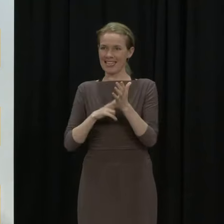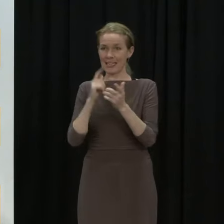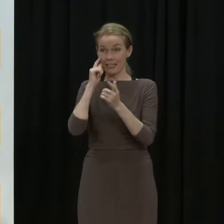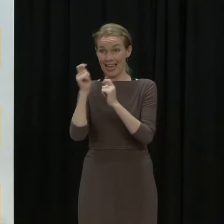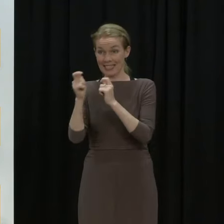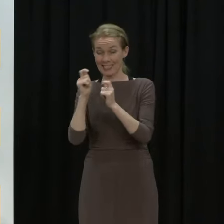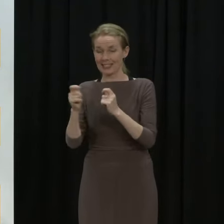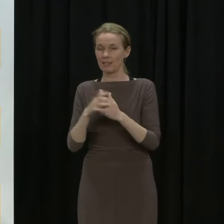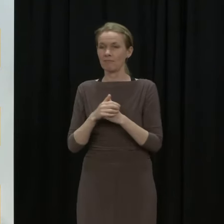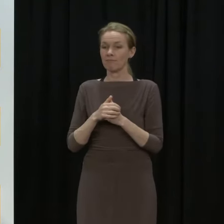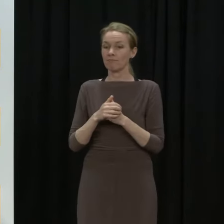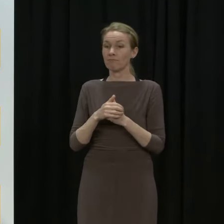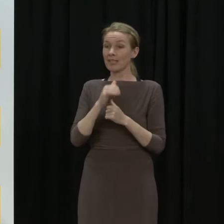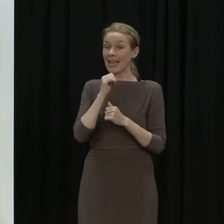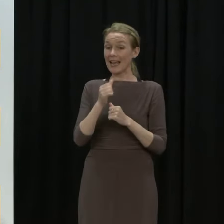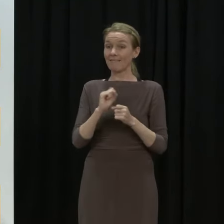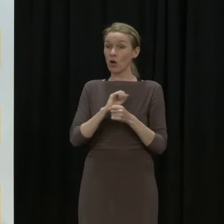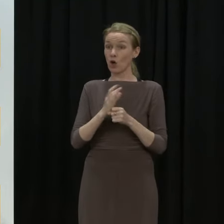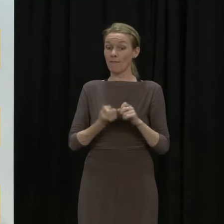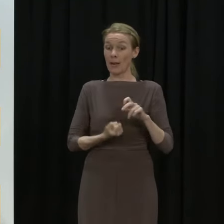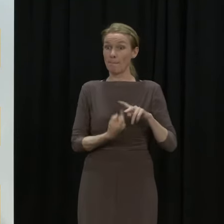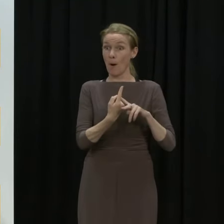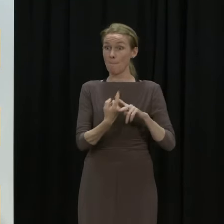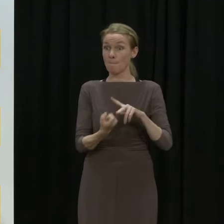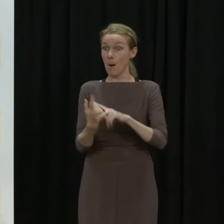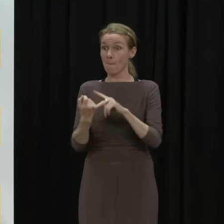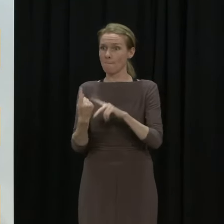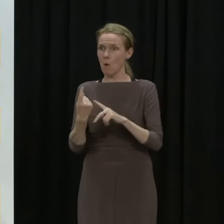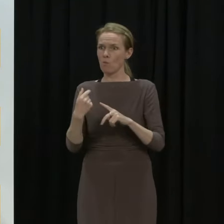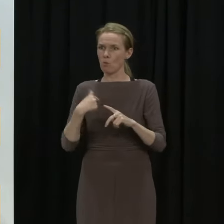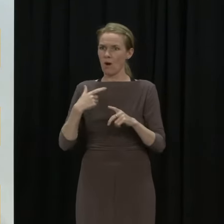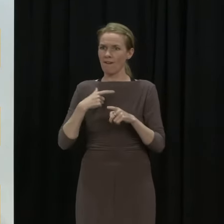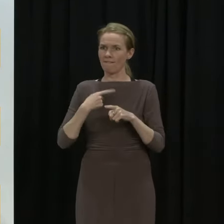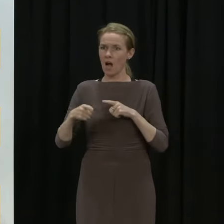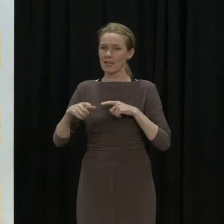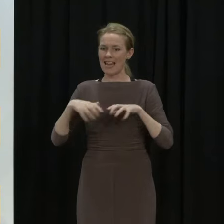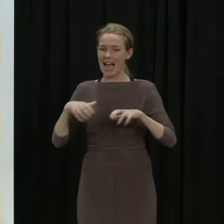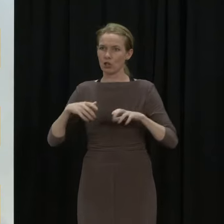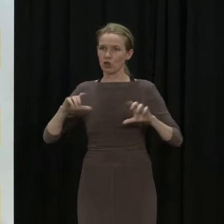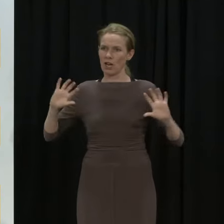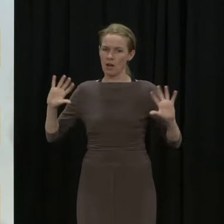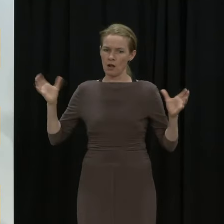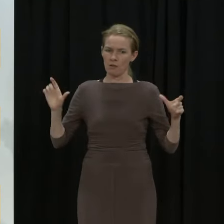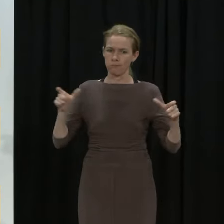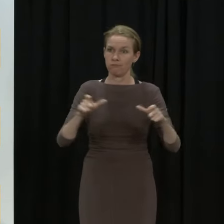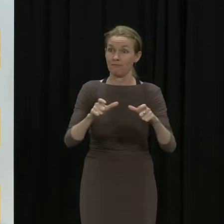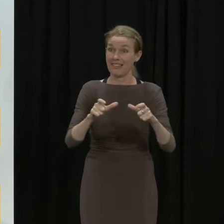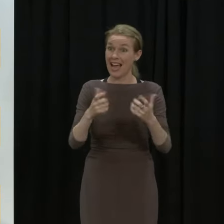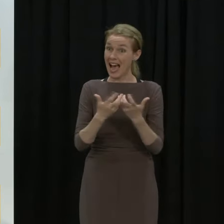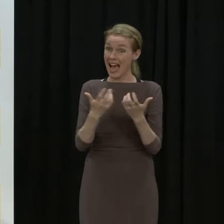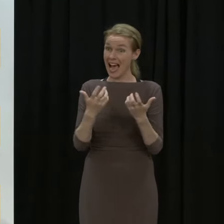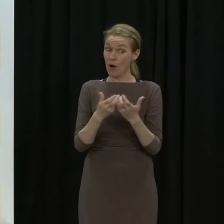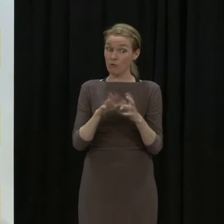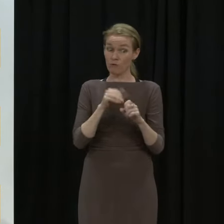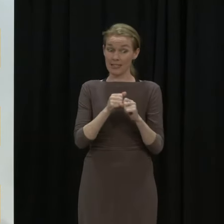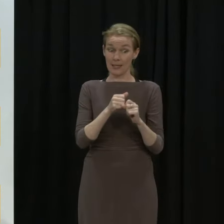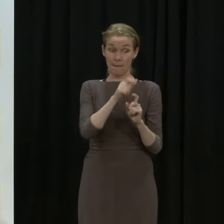To be clear PCR will be the mainstay of our testing plan but the rapid antigen testing